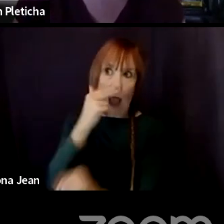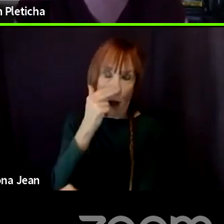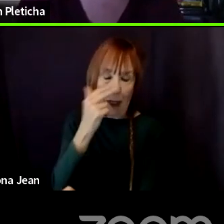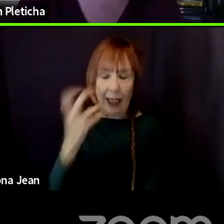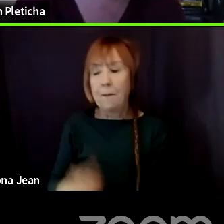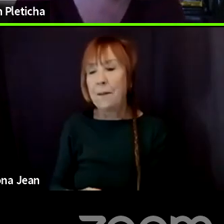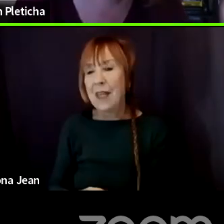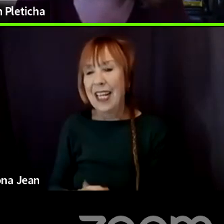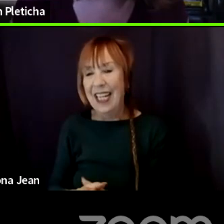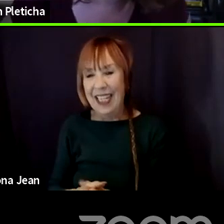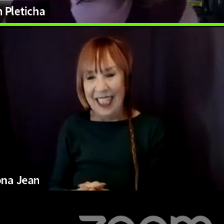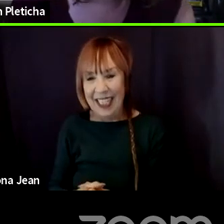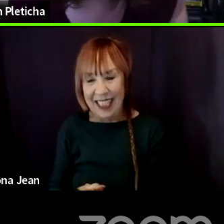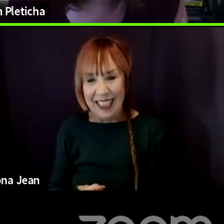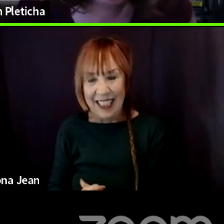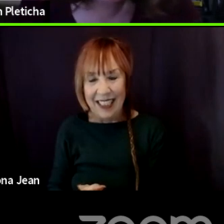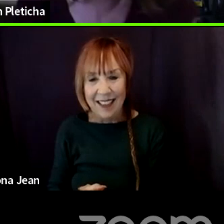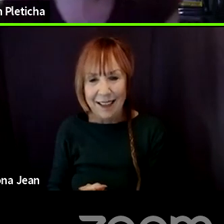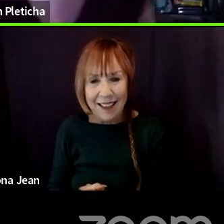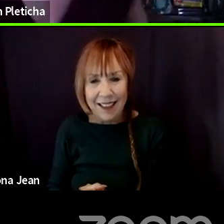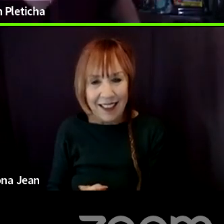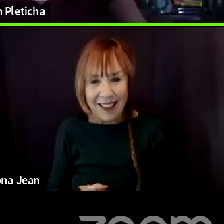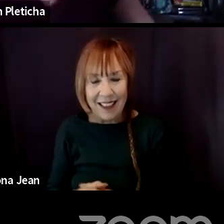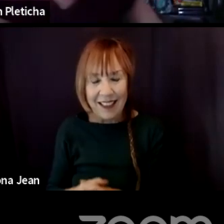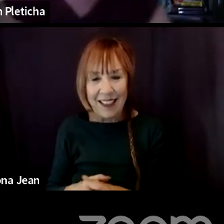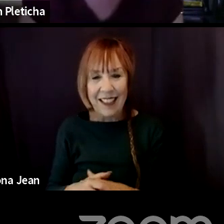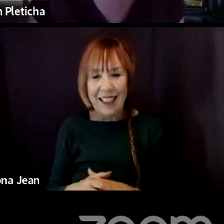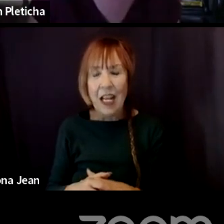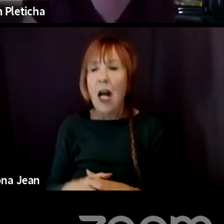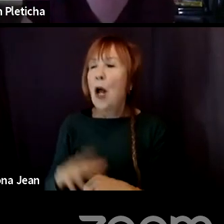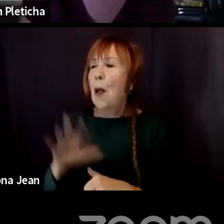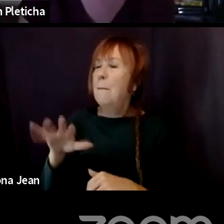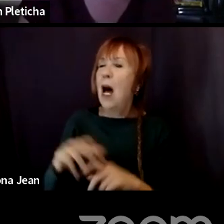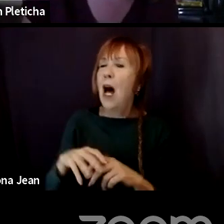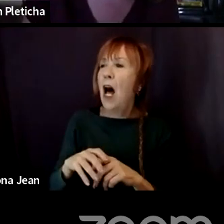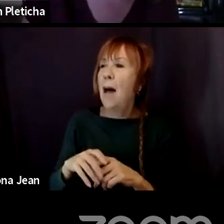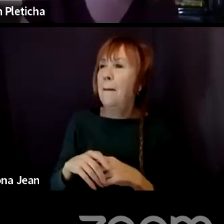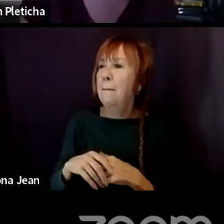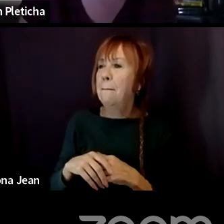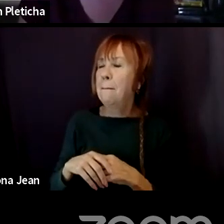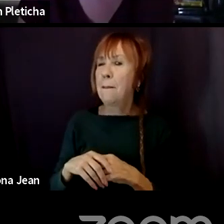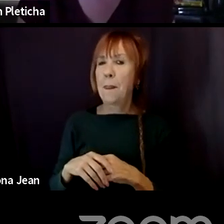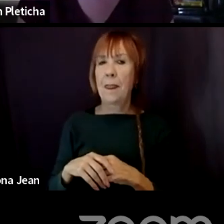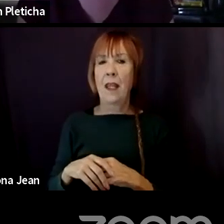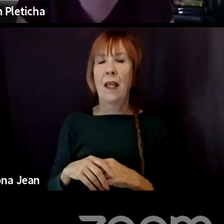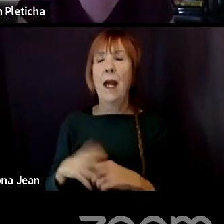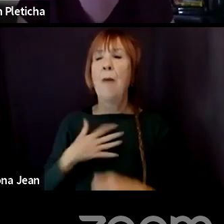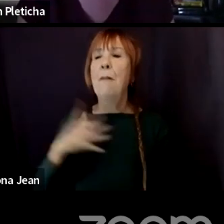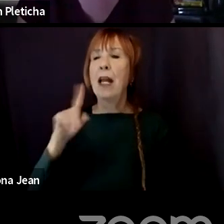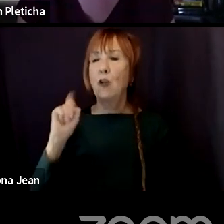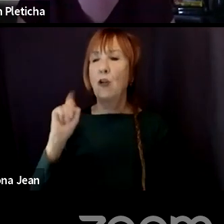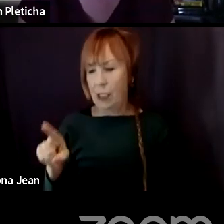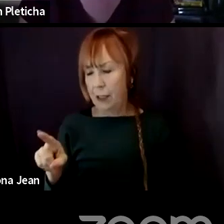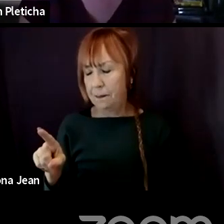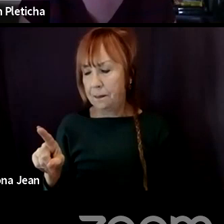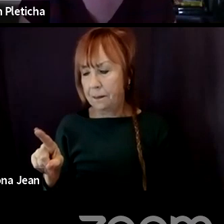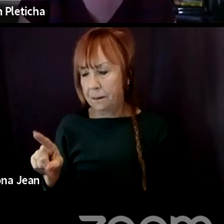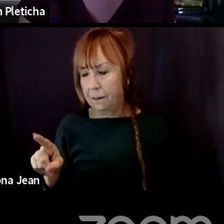Can you put it, anyway I guess. But was there, I guess the question is for something like that, that got a good run